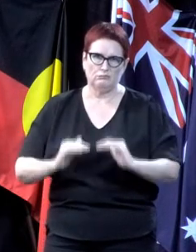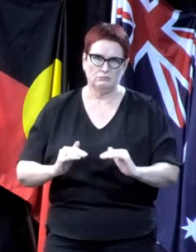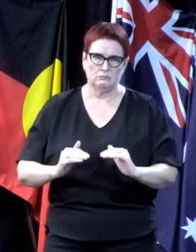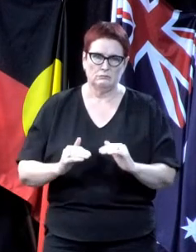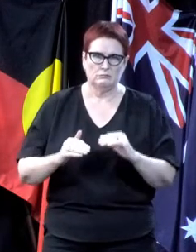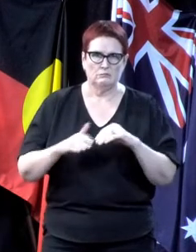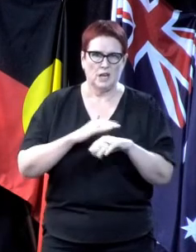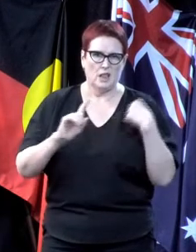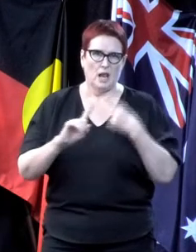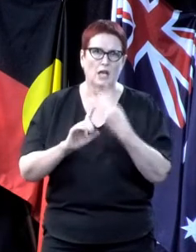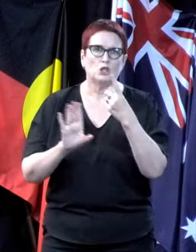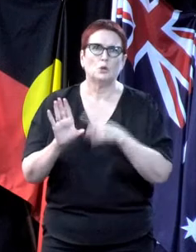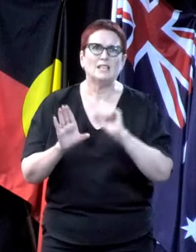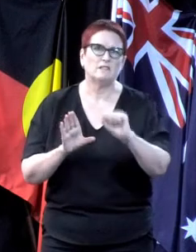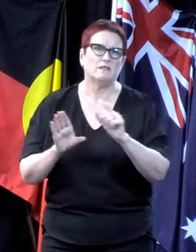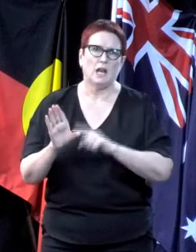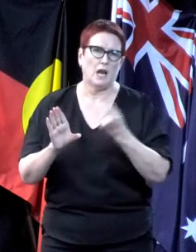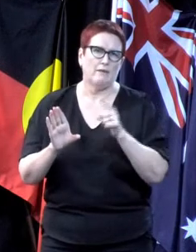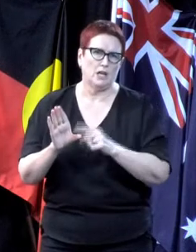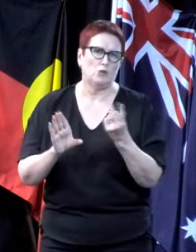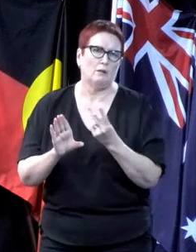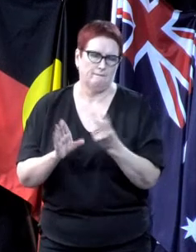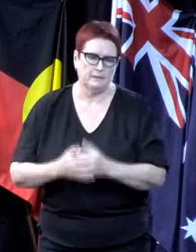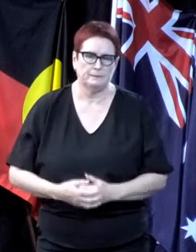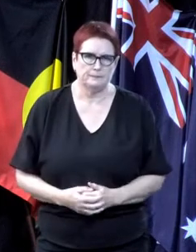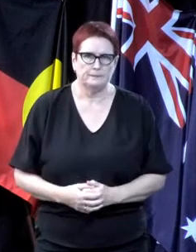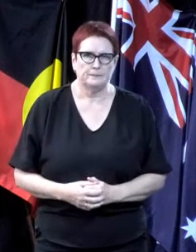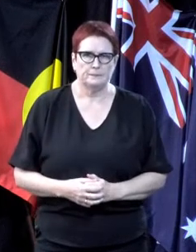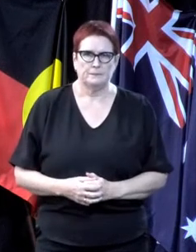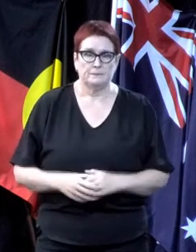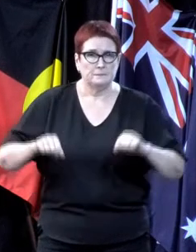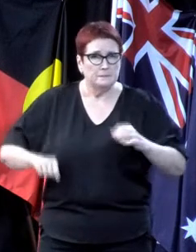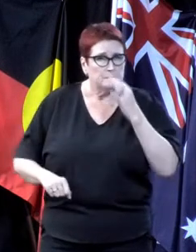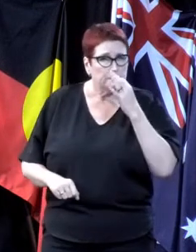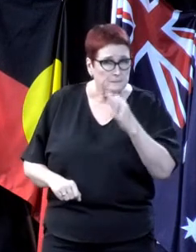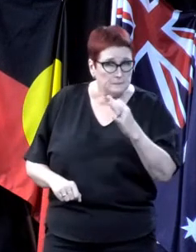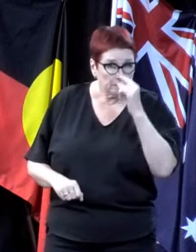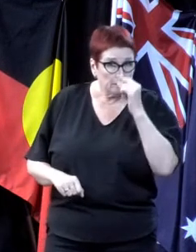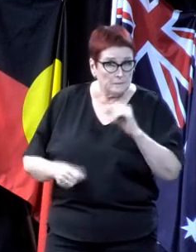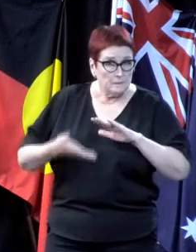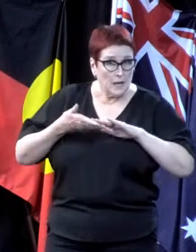in the last two years of senior education. And can that serve as a gateway to tertiary education?